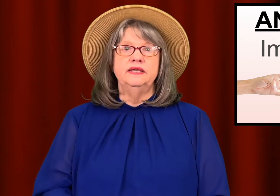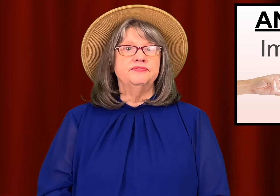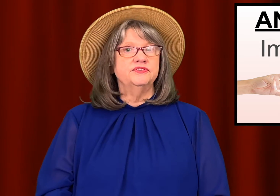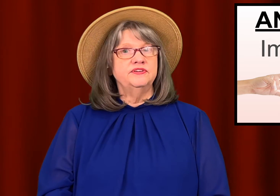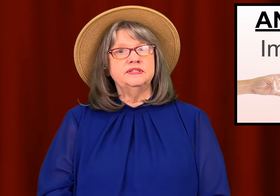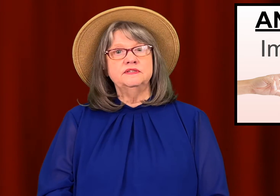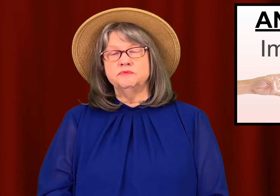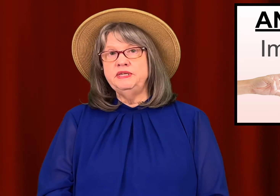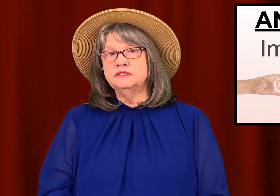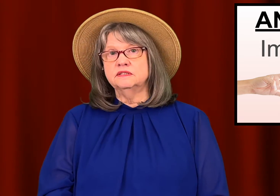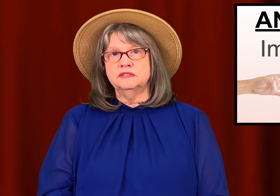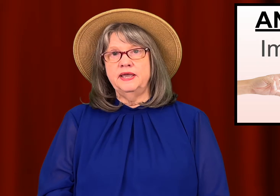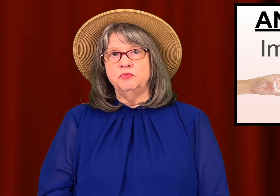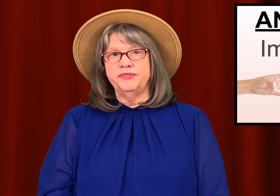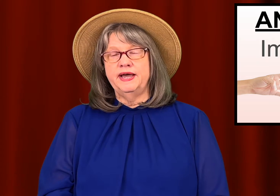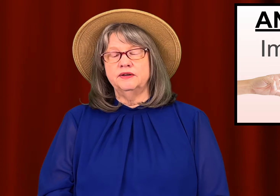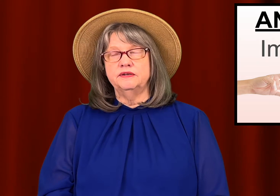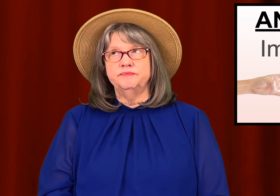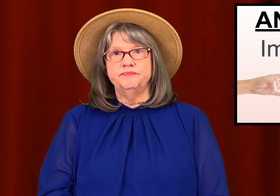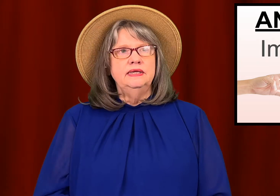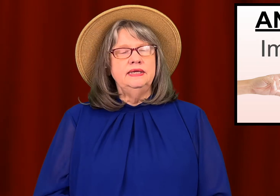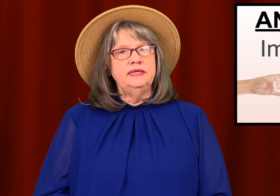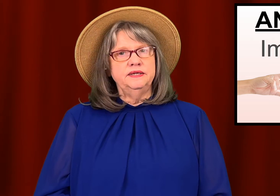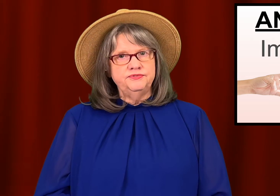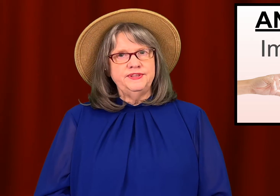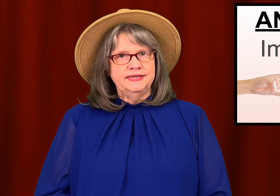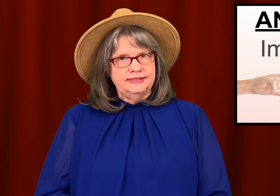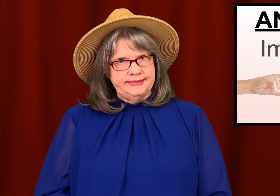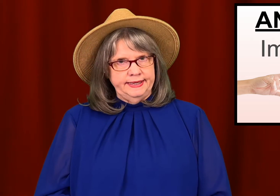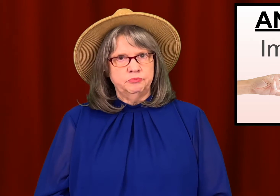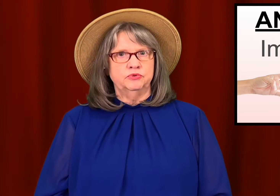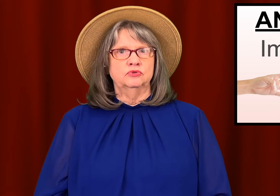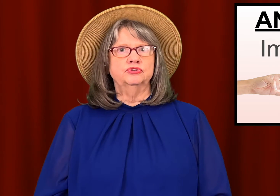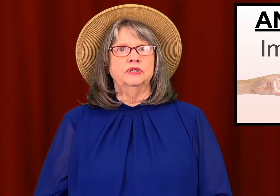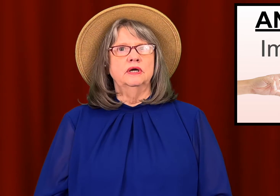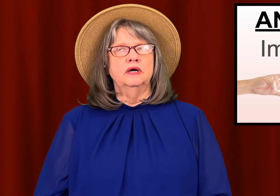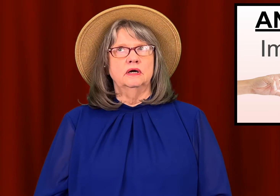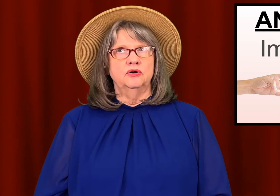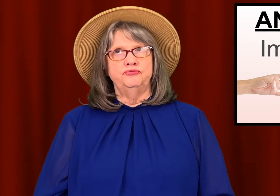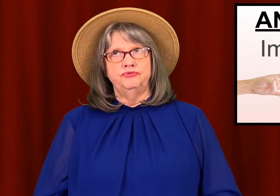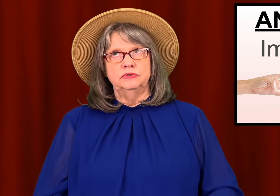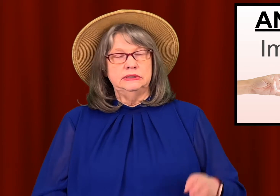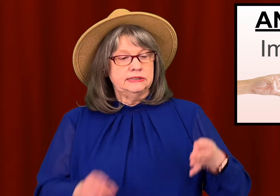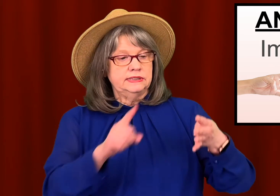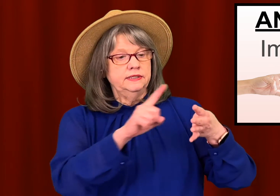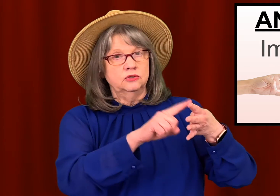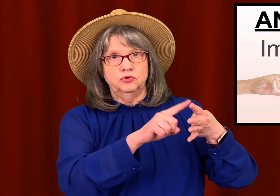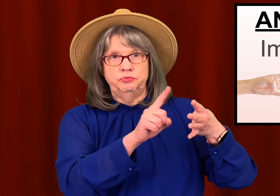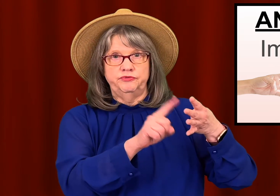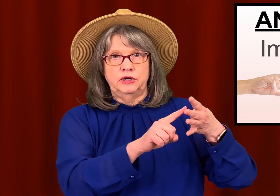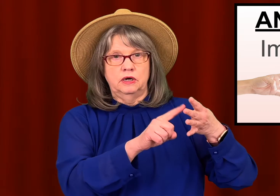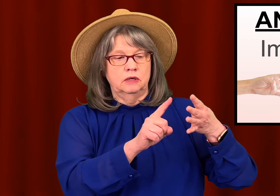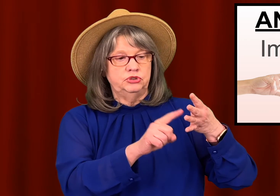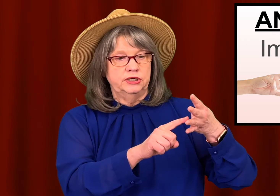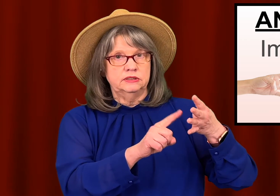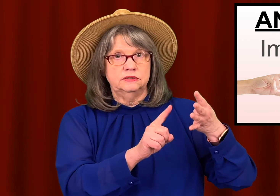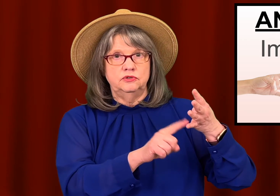if the sentence means the same without it. He gives the examples of listing a group of objects.